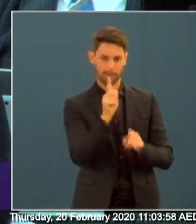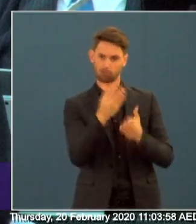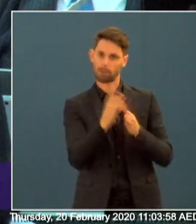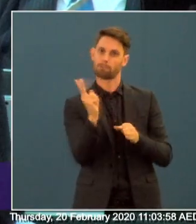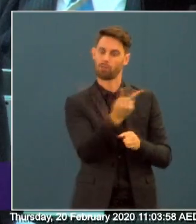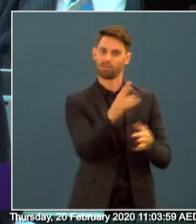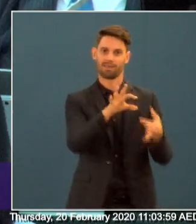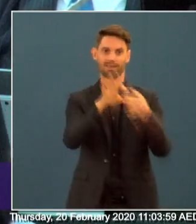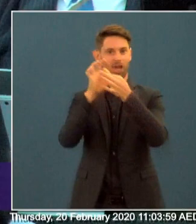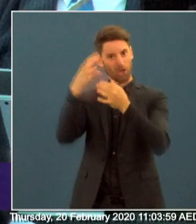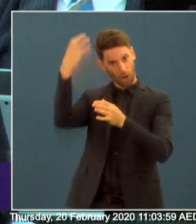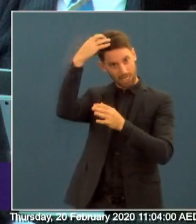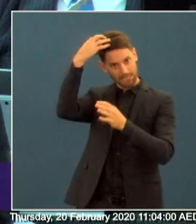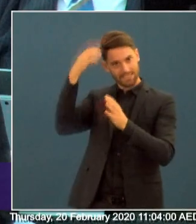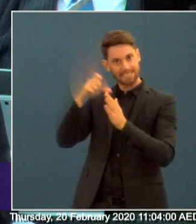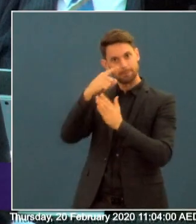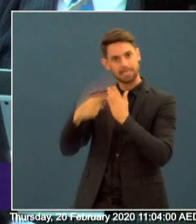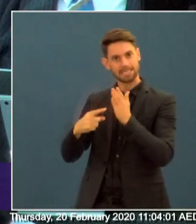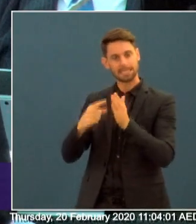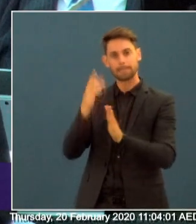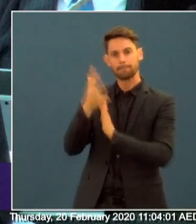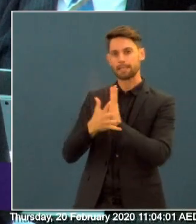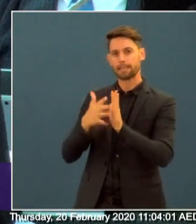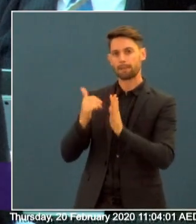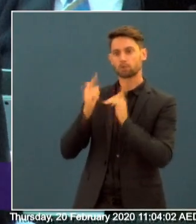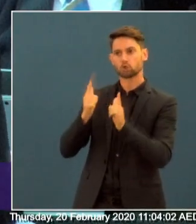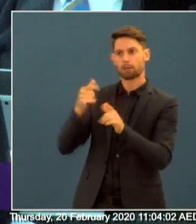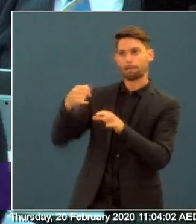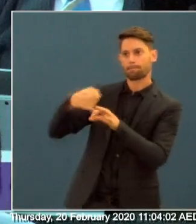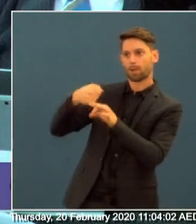and are we starting to put a very medical model on a coexistence of